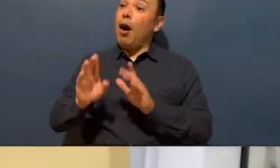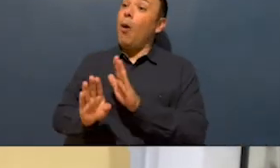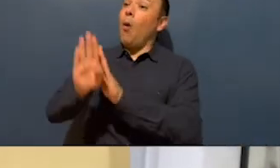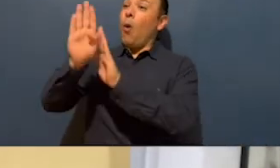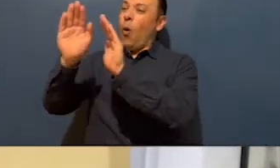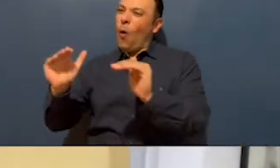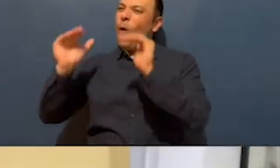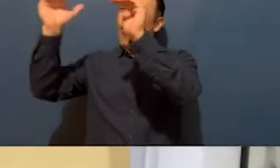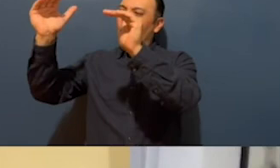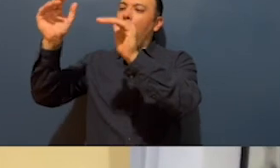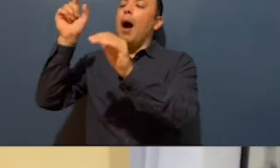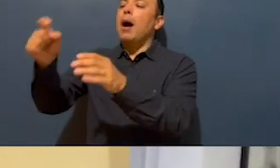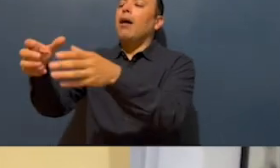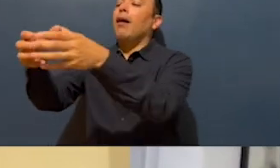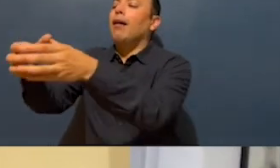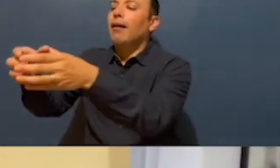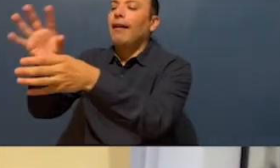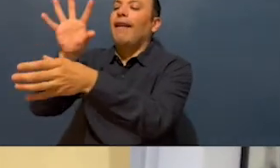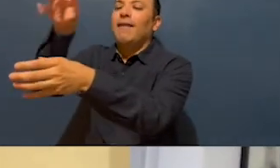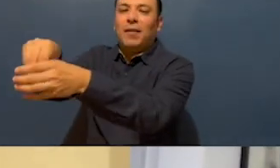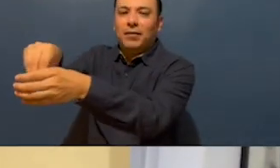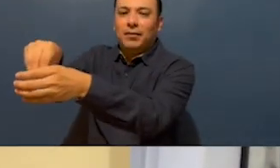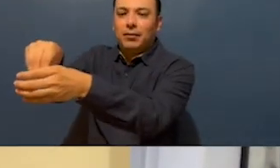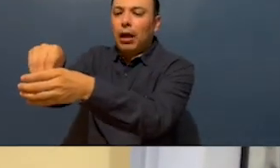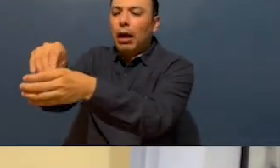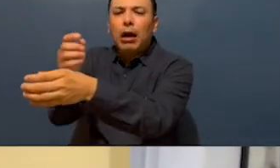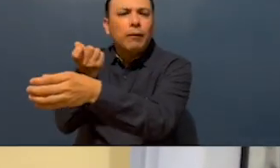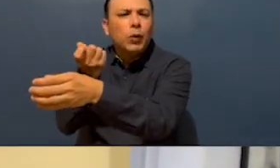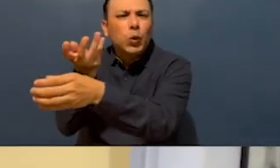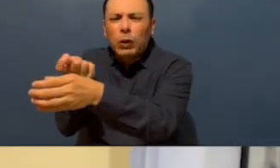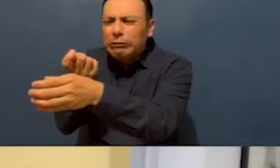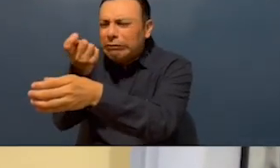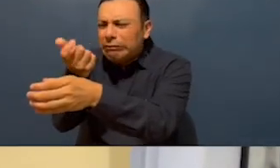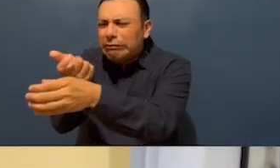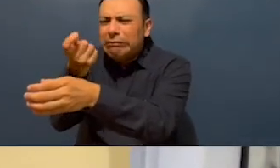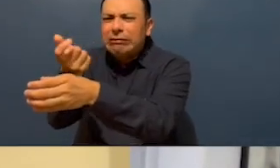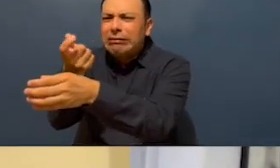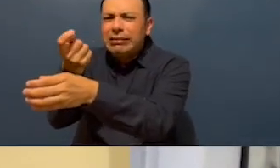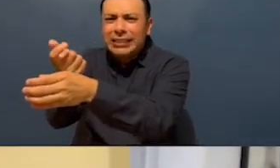you fit that archetype. What I've realized is that that's such a small